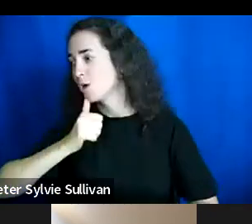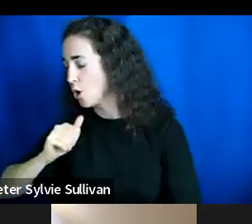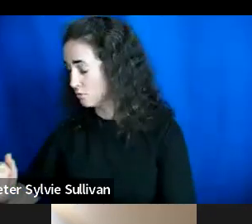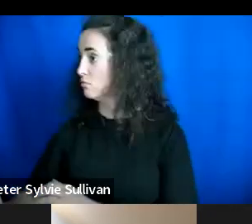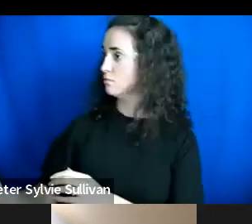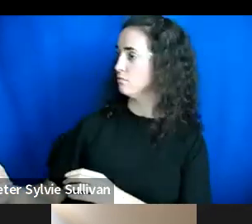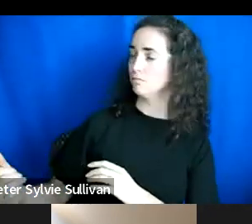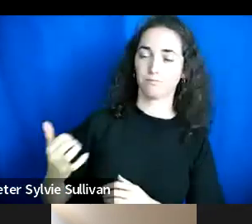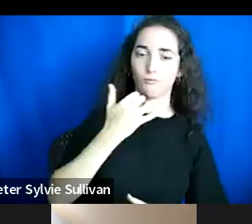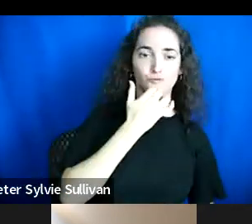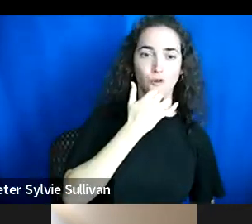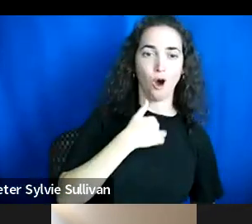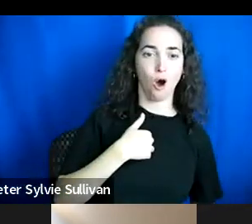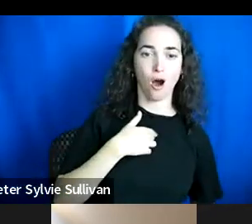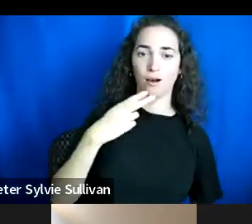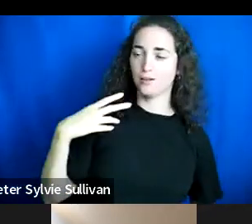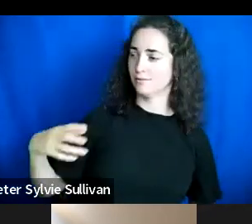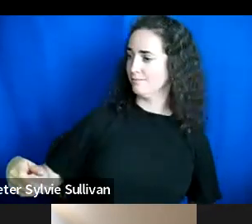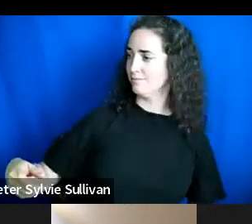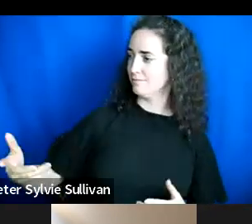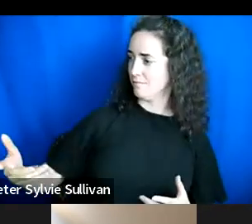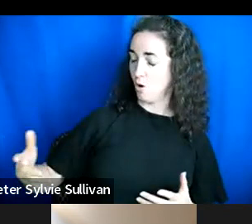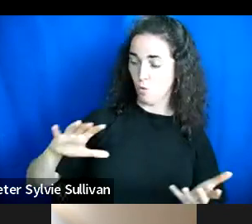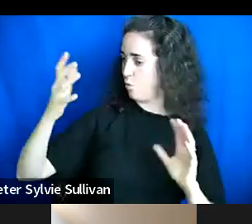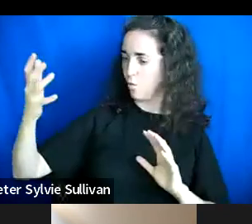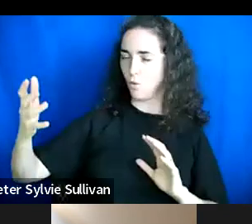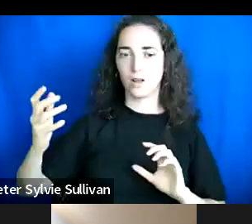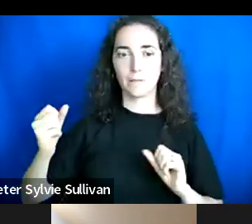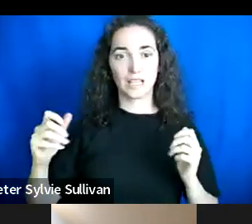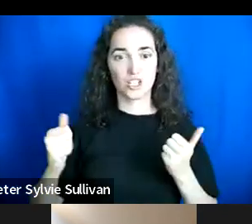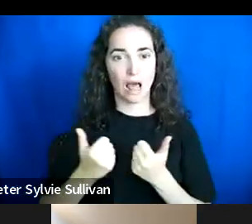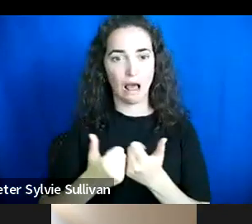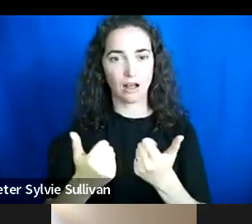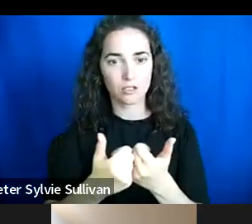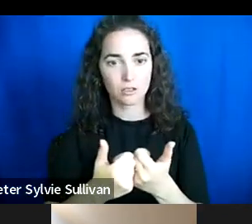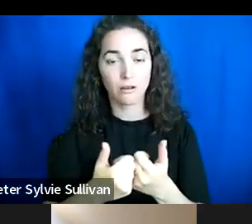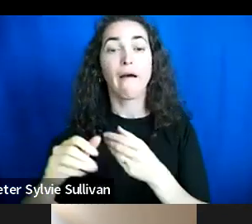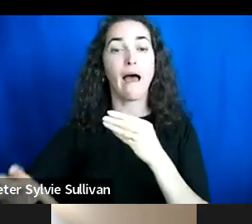And through me for a loop and it's been challenging and then you add Spencer to the mix and his disability.